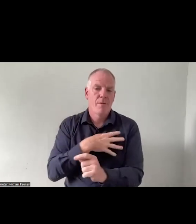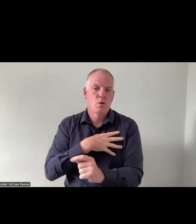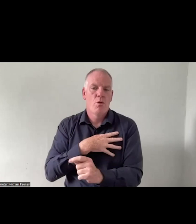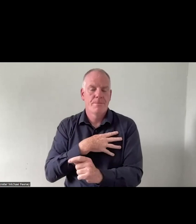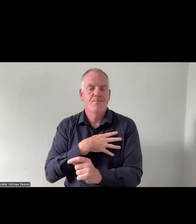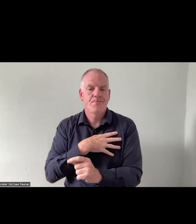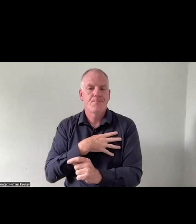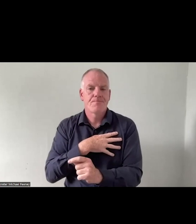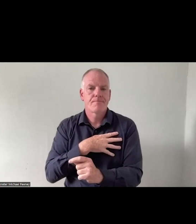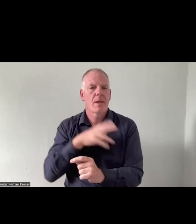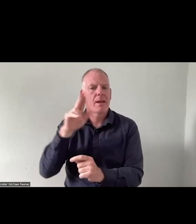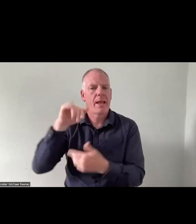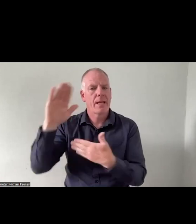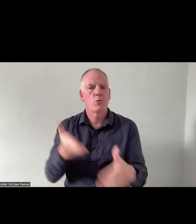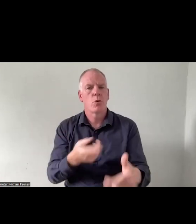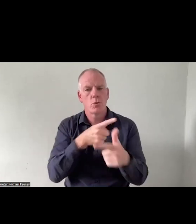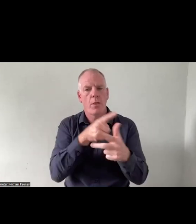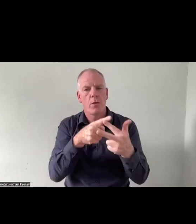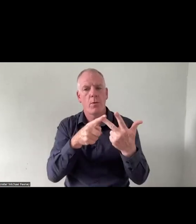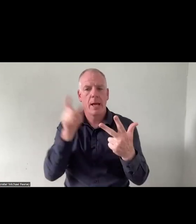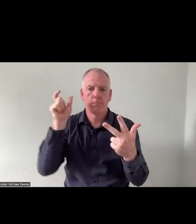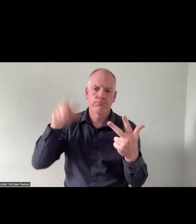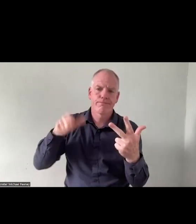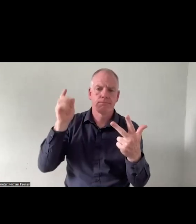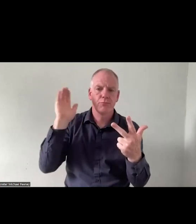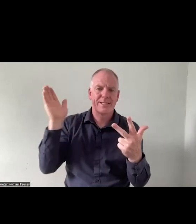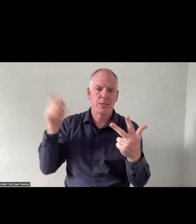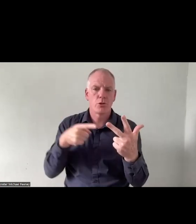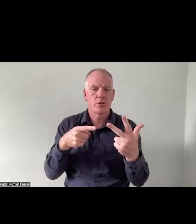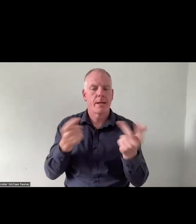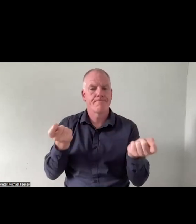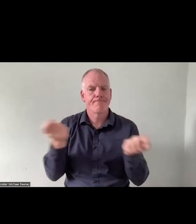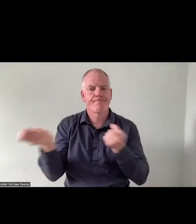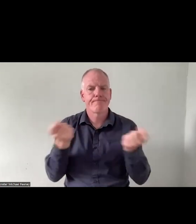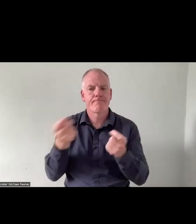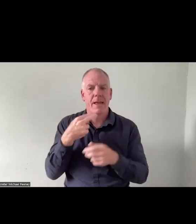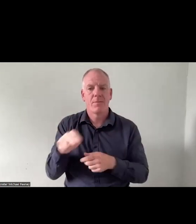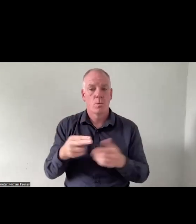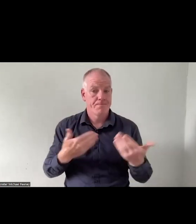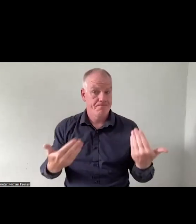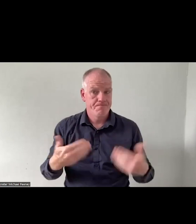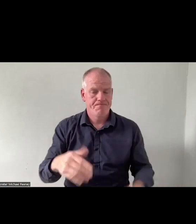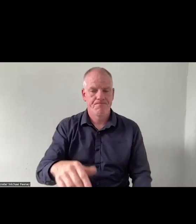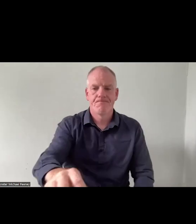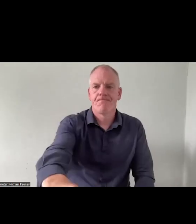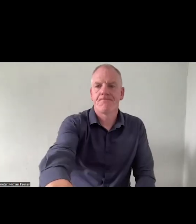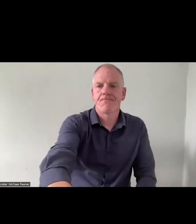to kind of introduce our speakers and to MC our afternoon. Adrian, over to you.